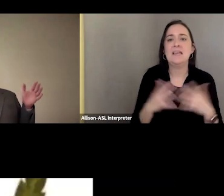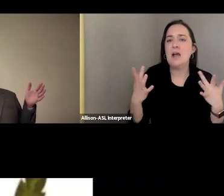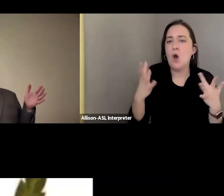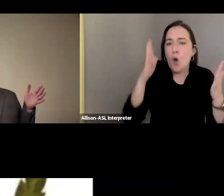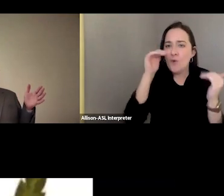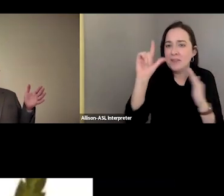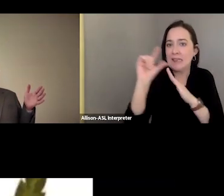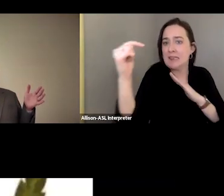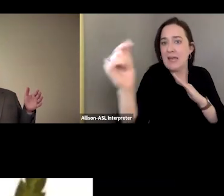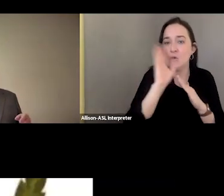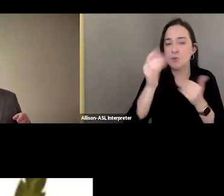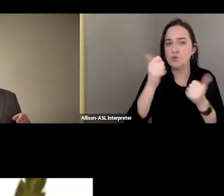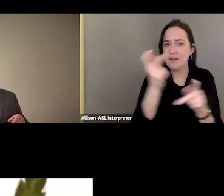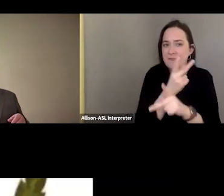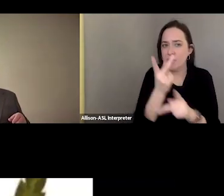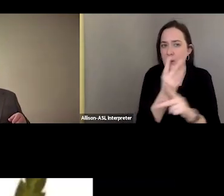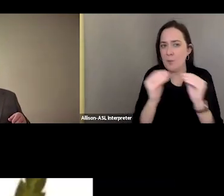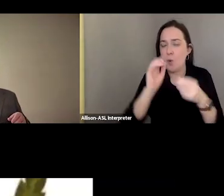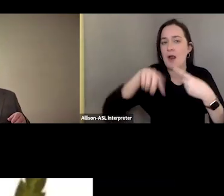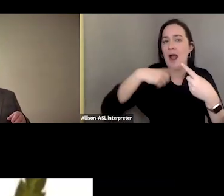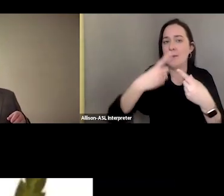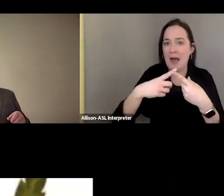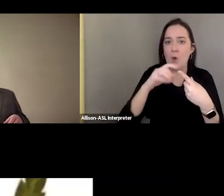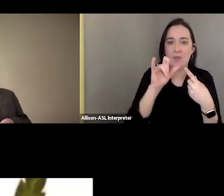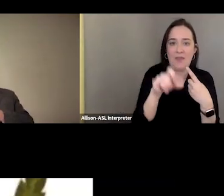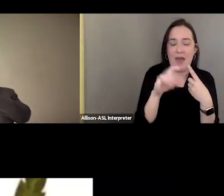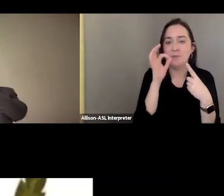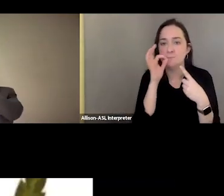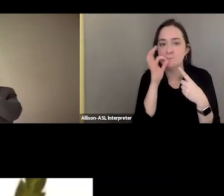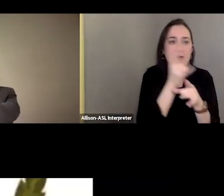My hypothesis is, is that, of course, that they start smoking, they